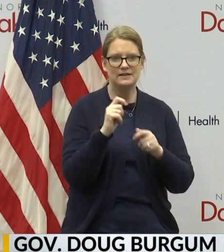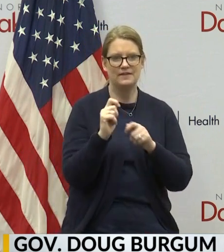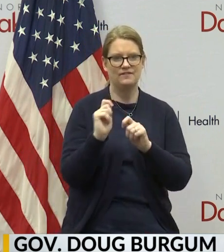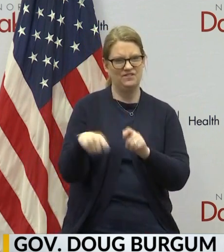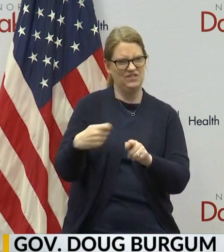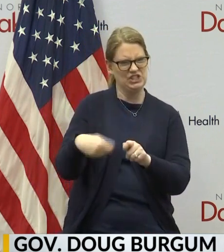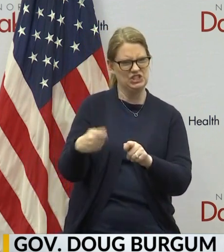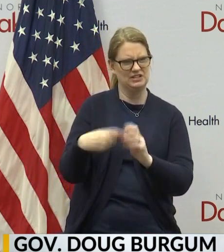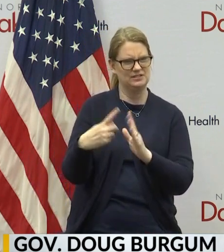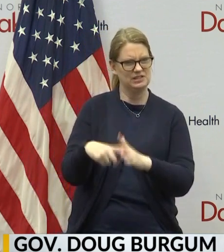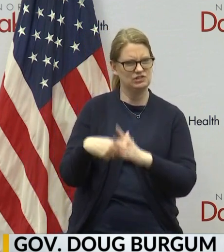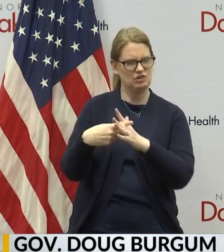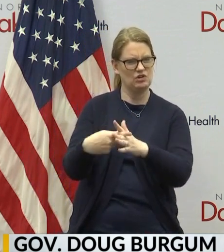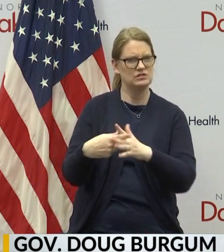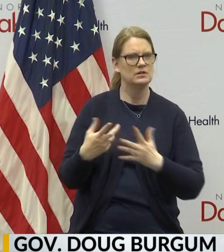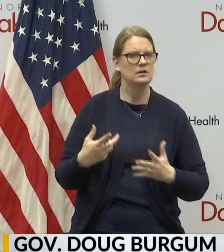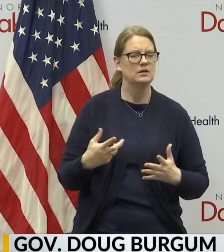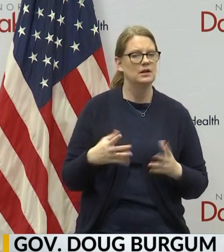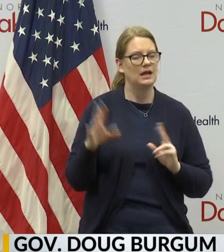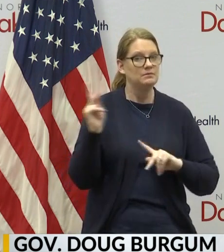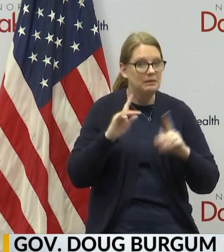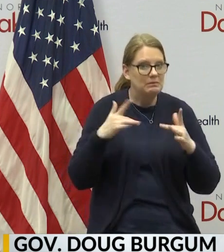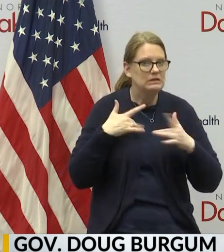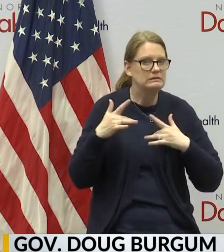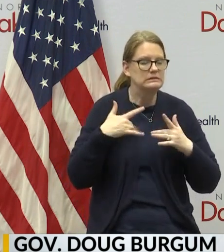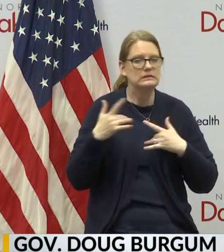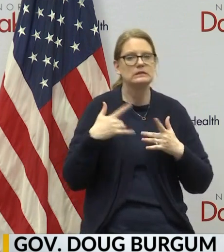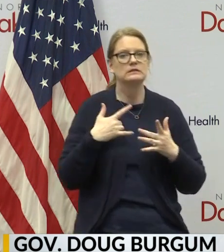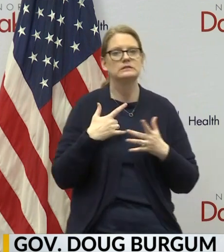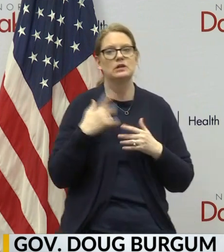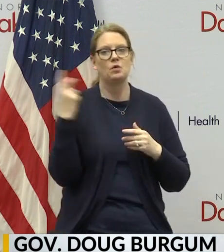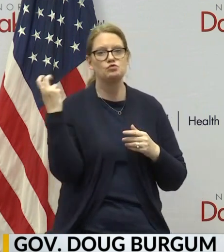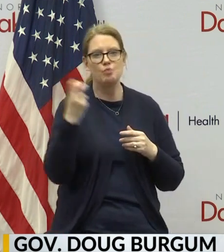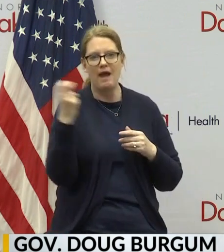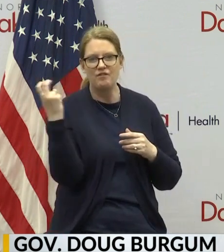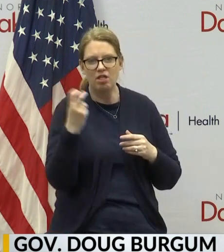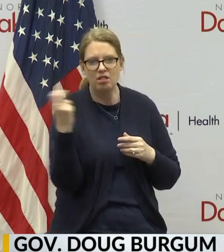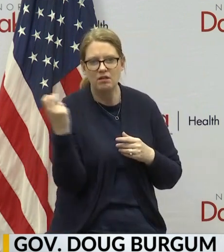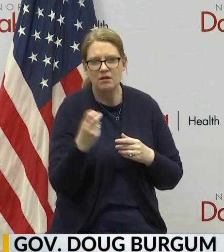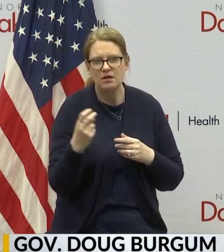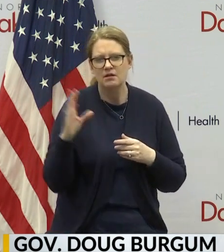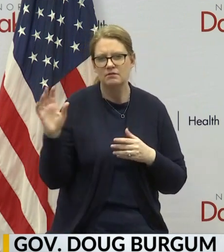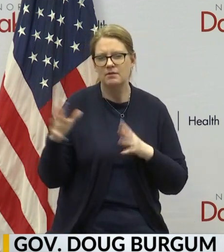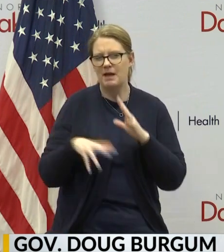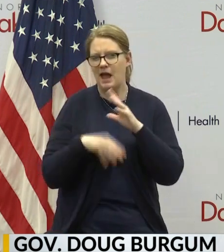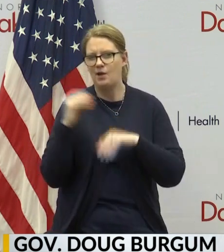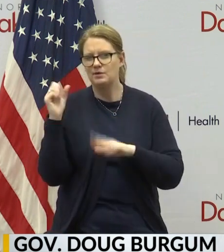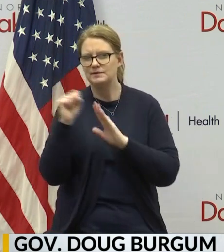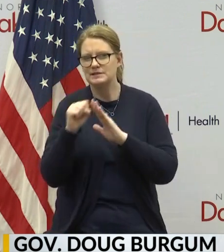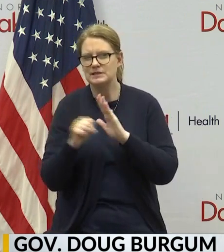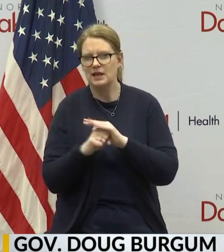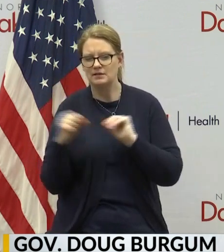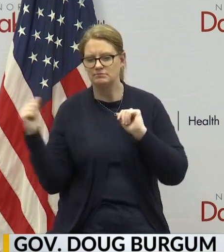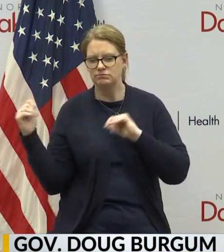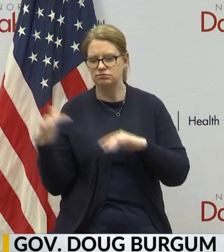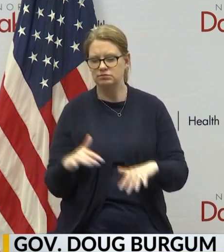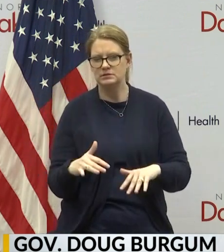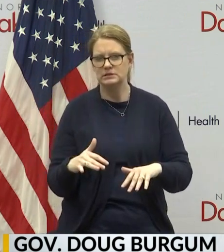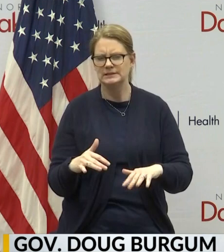A COMPARISON THAT THE APRIL 1st IS WHEN THE NON-RESIDENT FISHING SEASON BEGINS, AND I KNOW PEOPLE ARE CONCERNED ABOUT THE ROLE